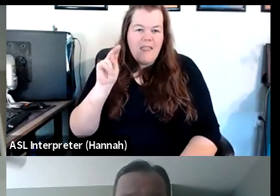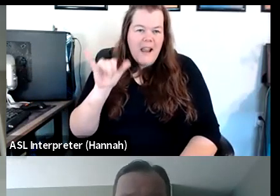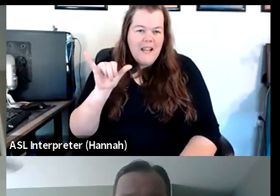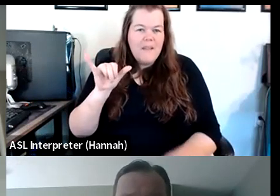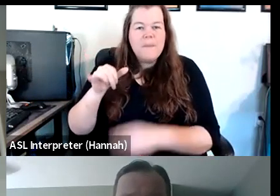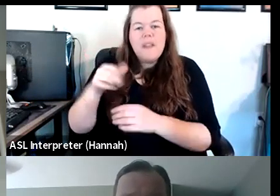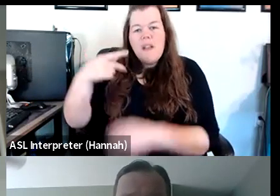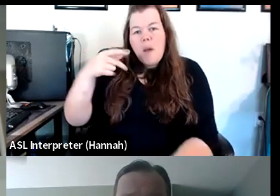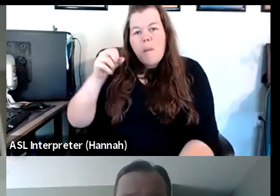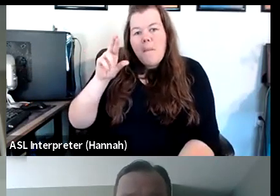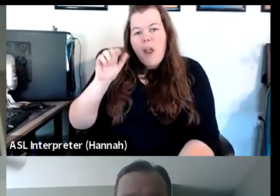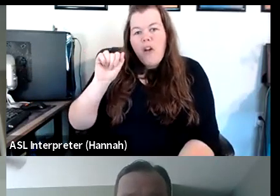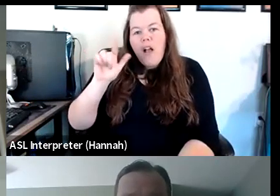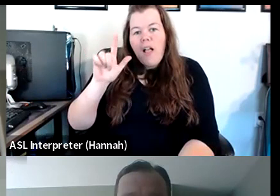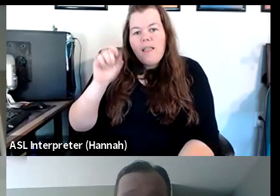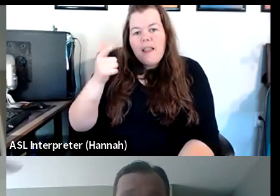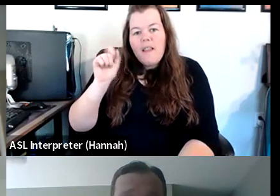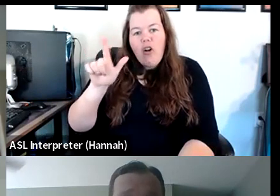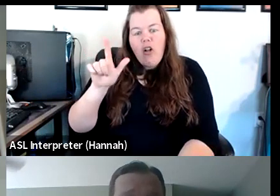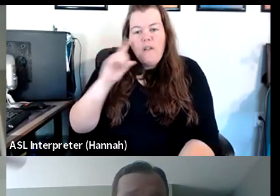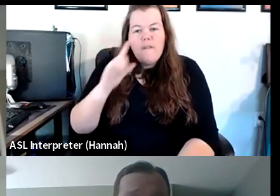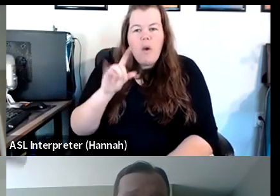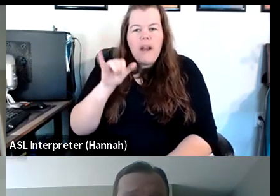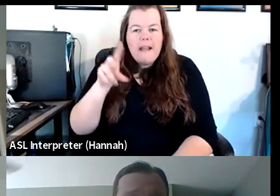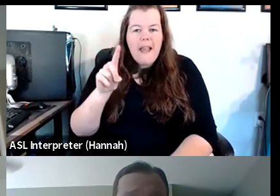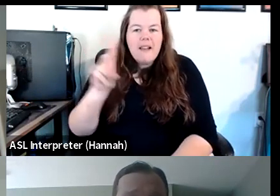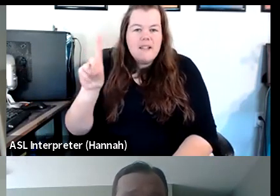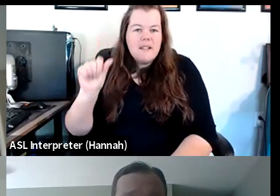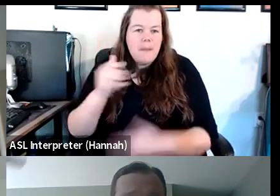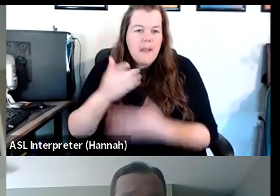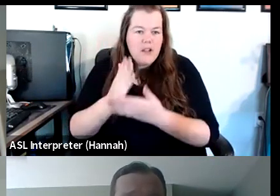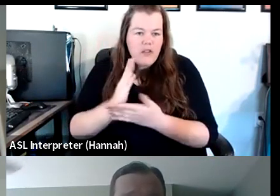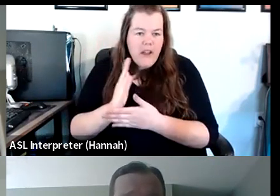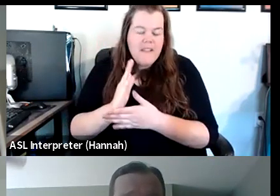Disability Rights and I'm also one of the project coordinators for the self-determination for the